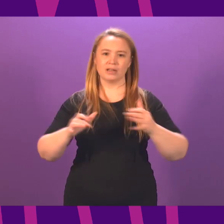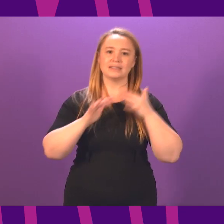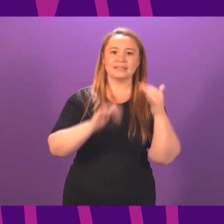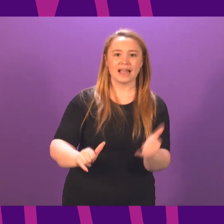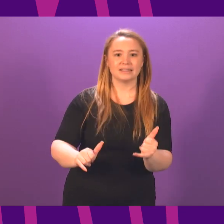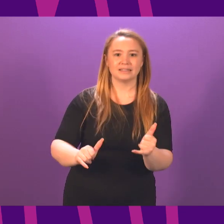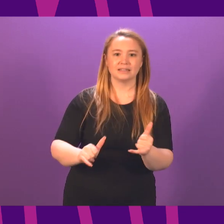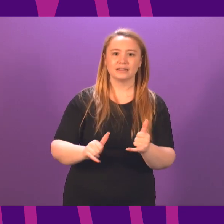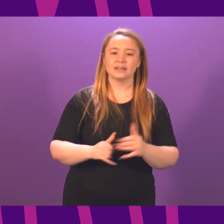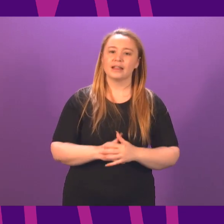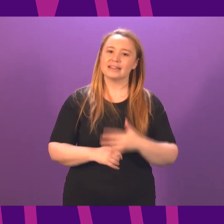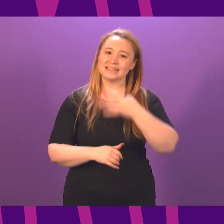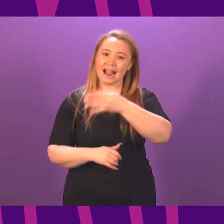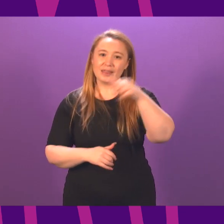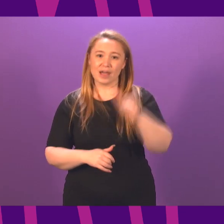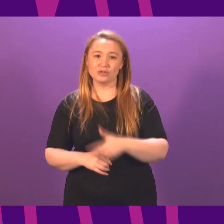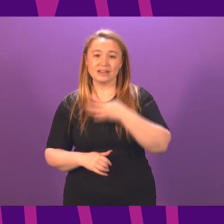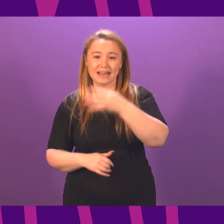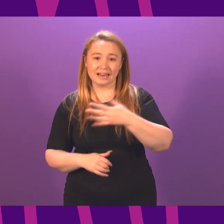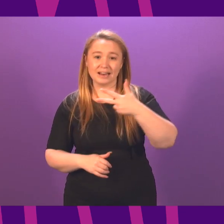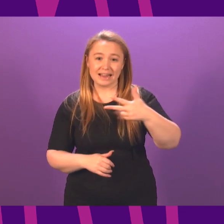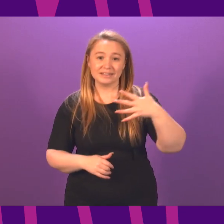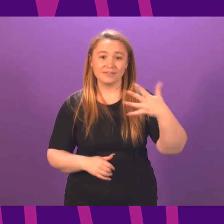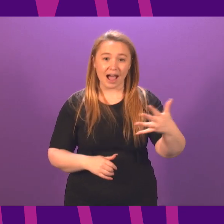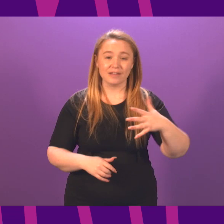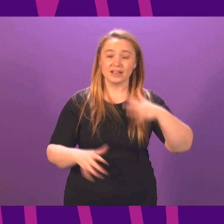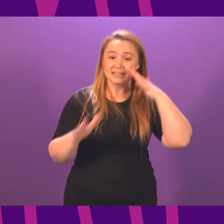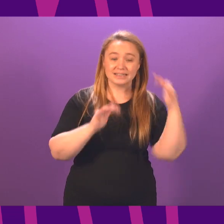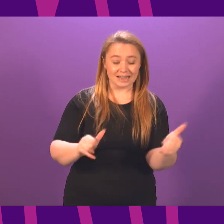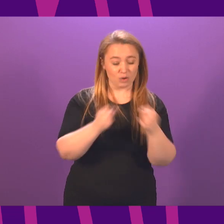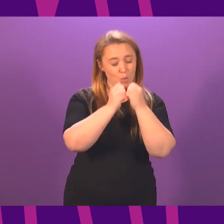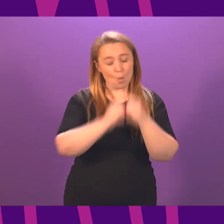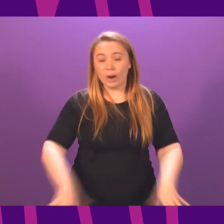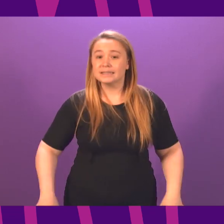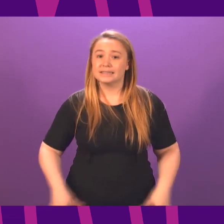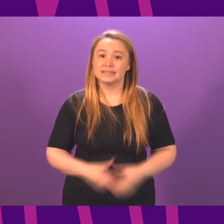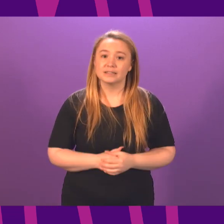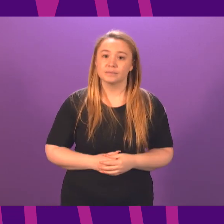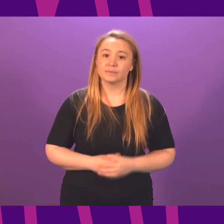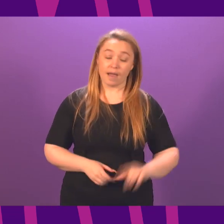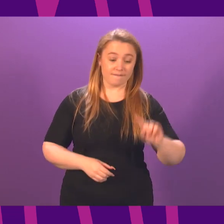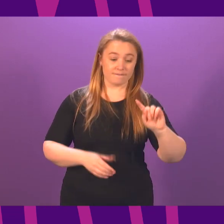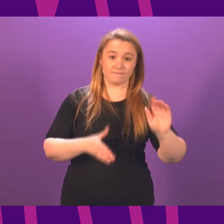908,585 potential tests have been wasted. The First Minister says that she is saving them